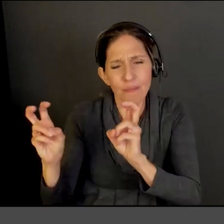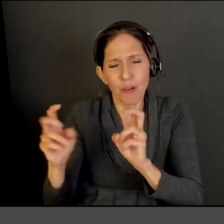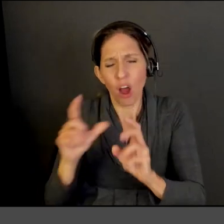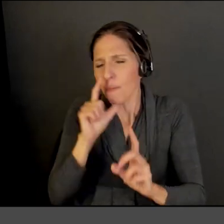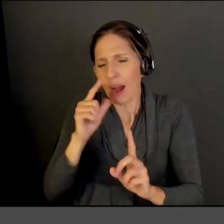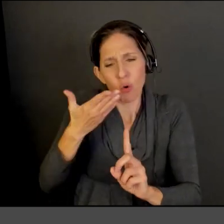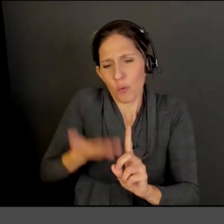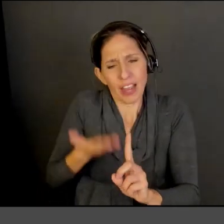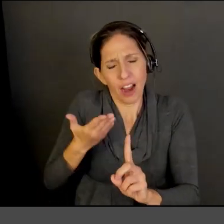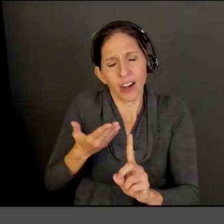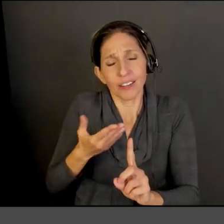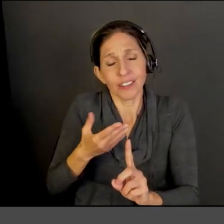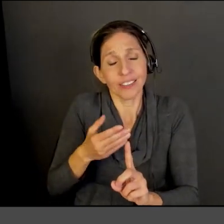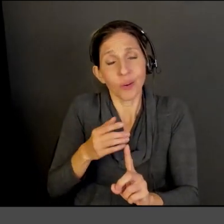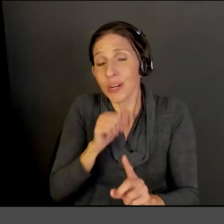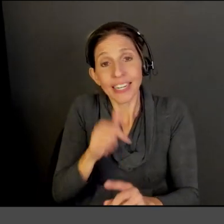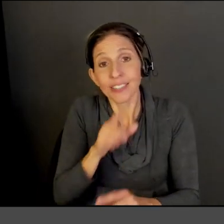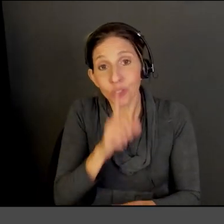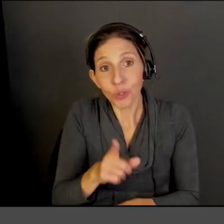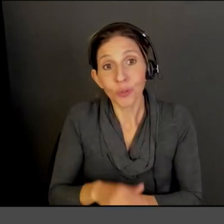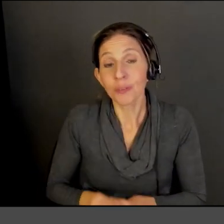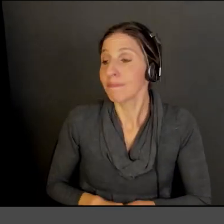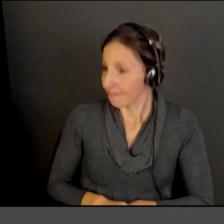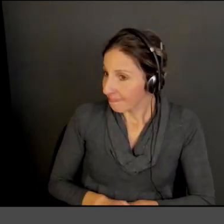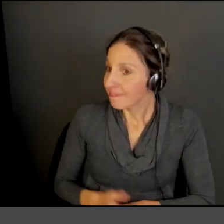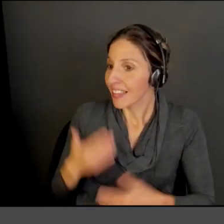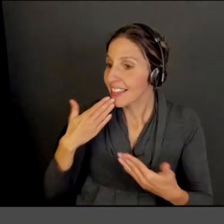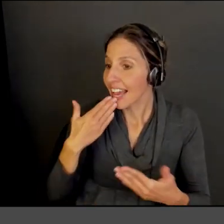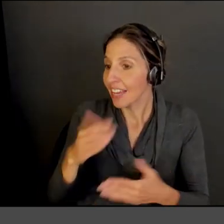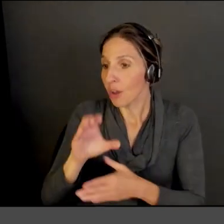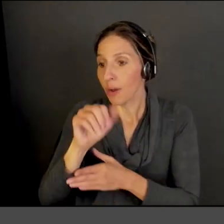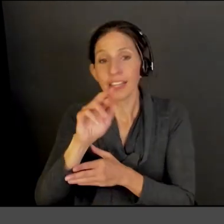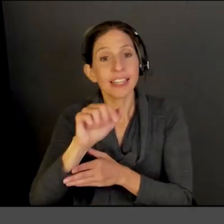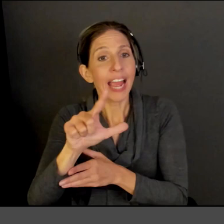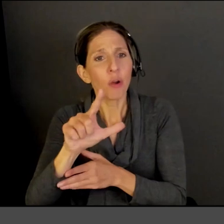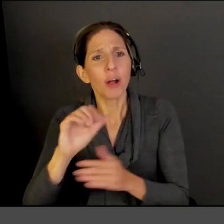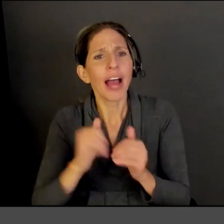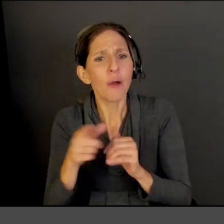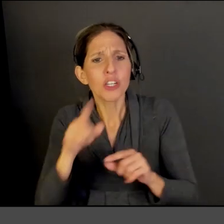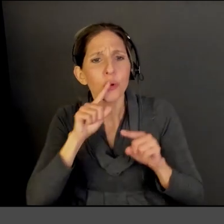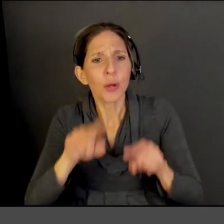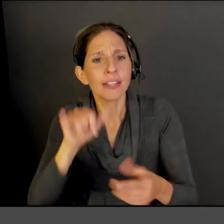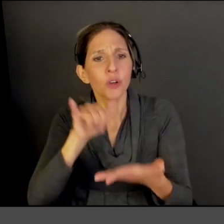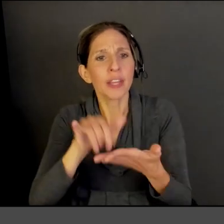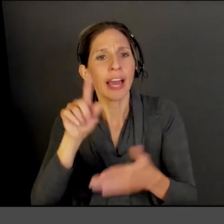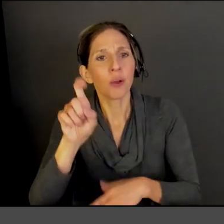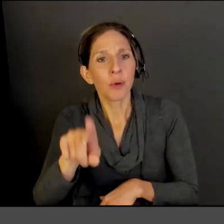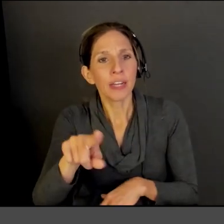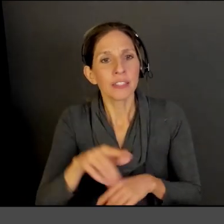THANK YOU. CAROL, HOW WOULD YOU ANSWER THAT QUESTION? I WOULD ANSWER THAT